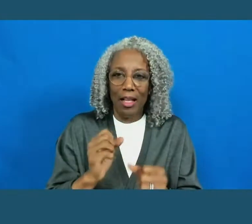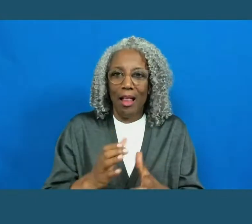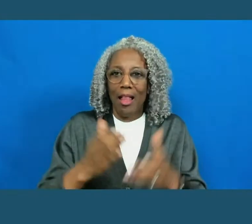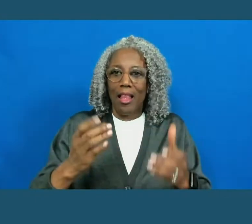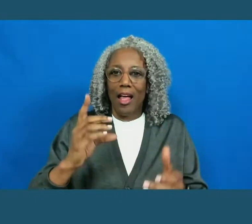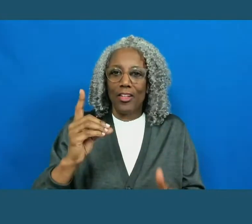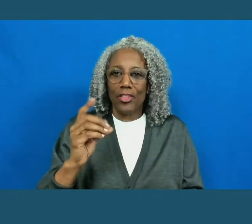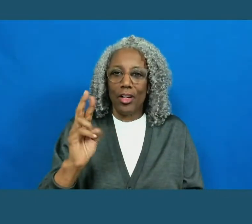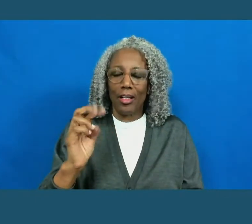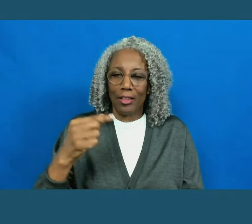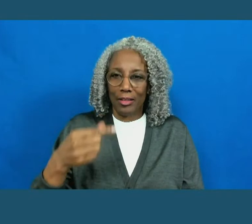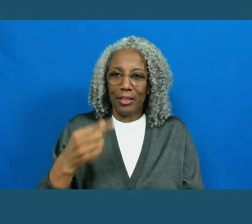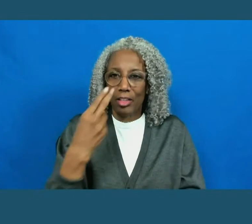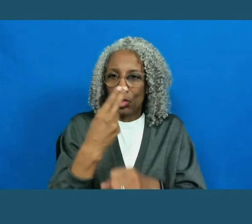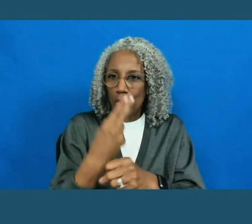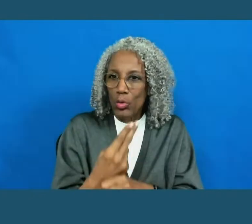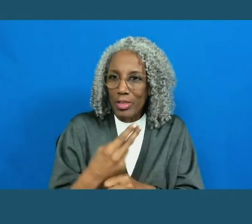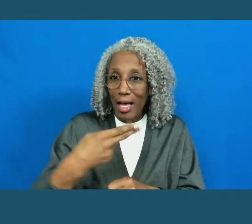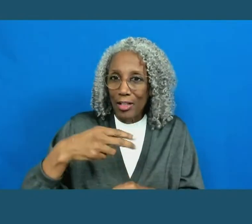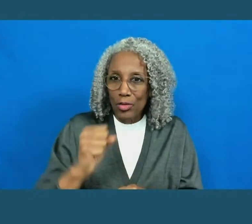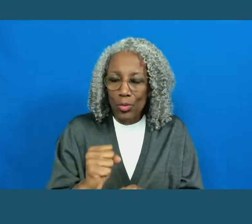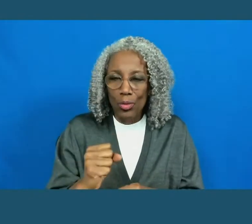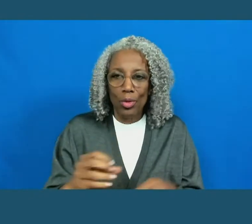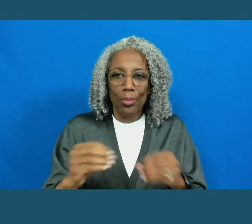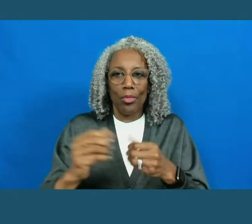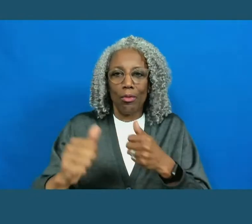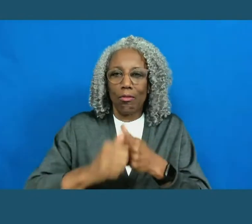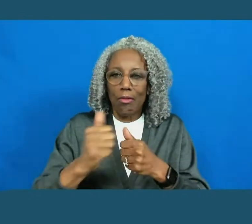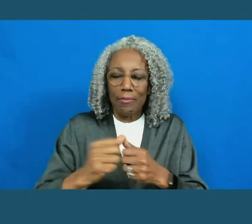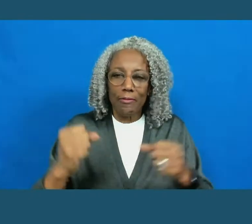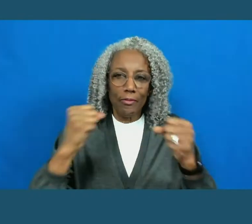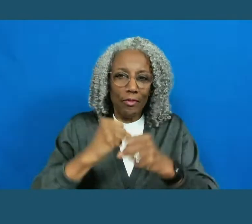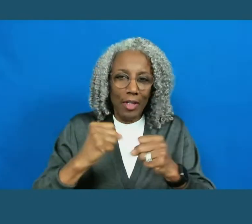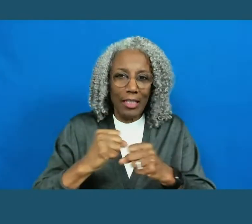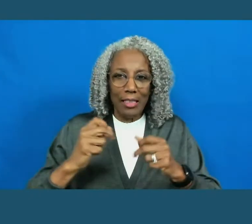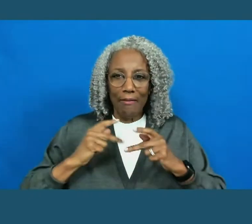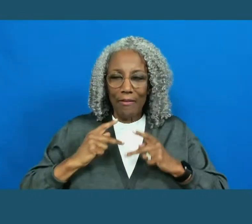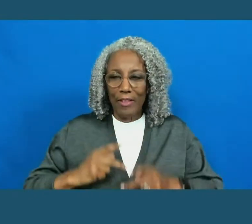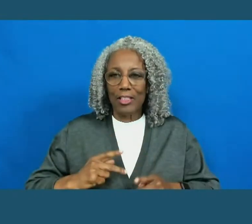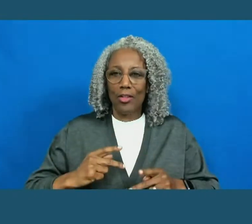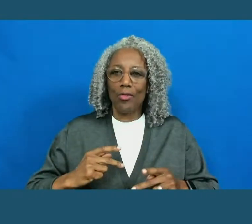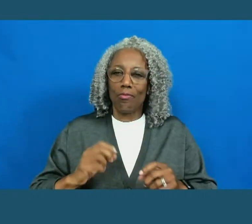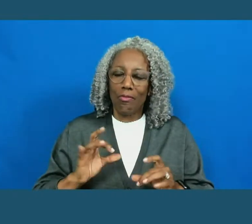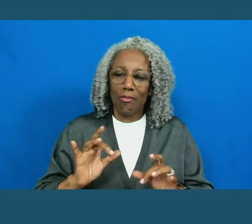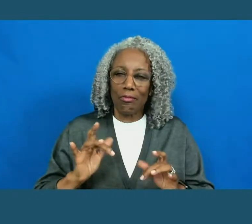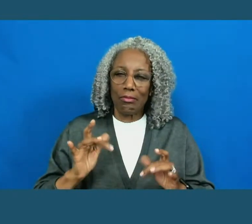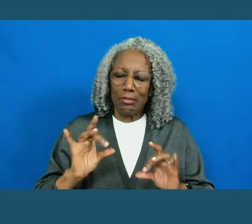school safety. There is rampant drug use going on at the high school level, and we've seen a